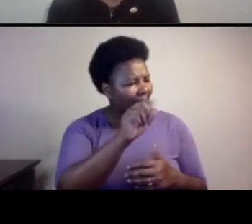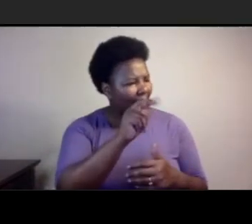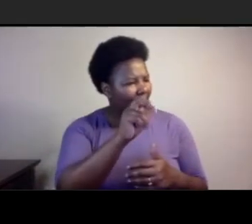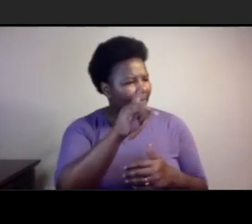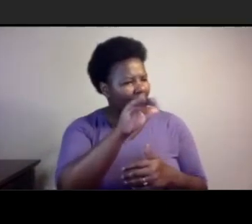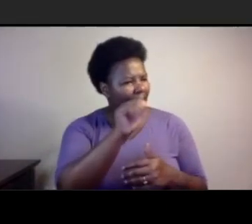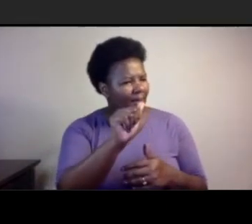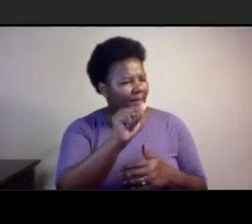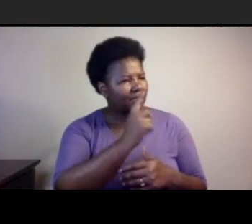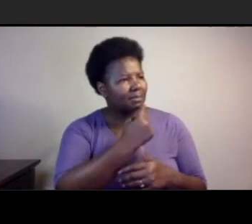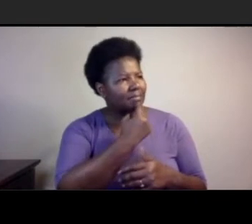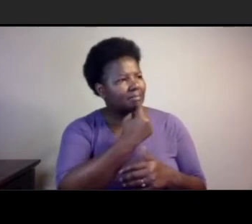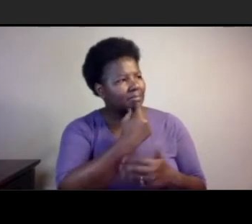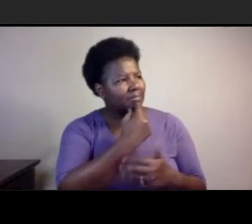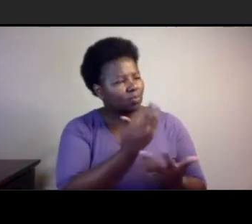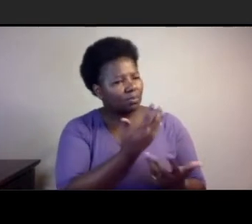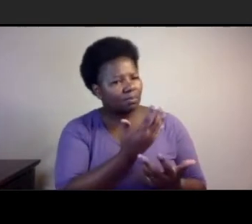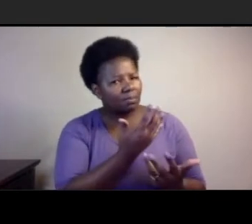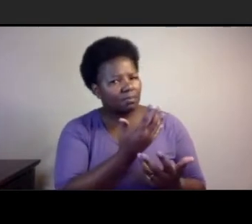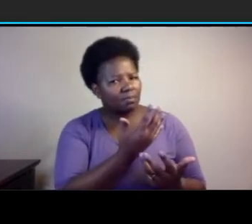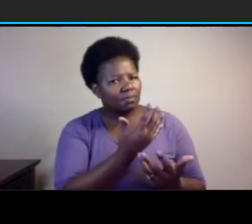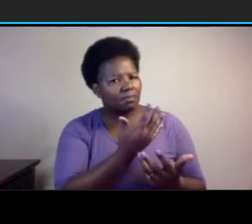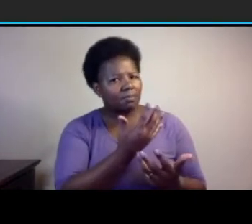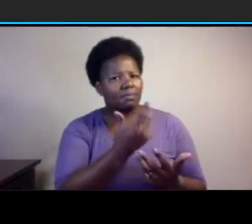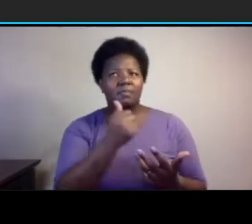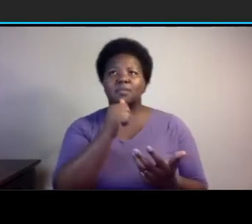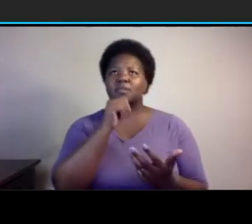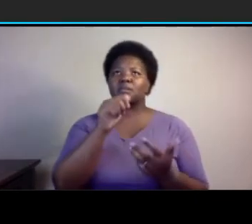egg what's written in here states